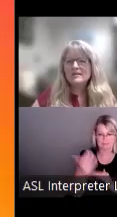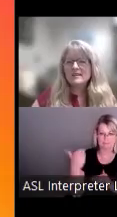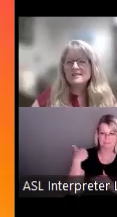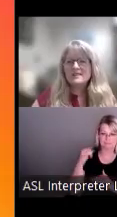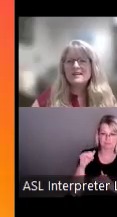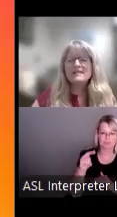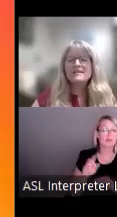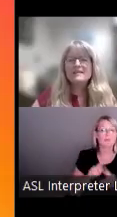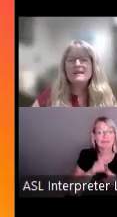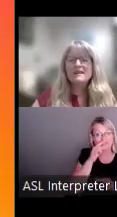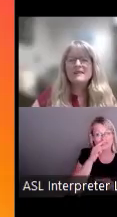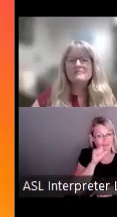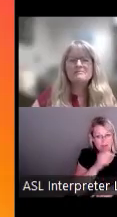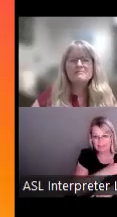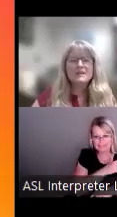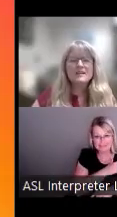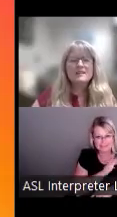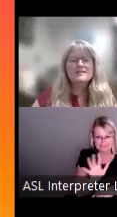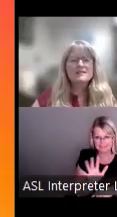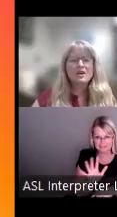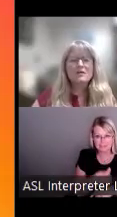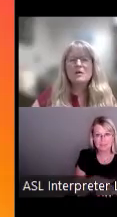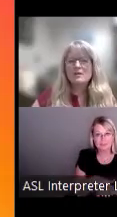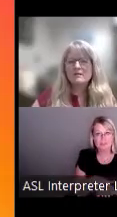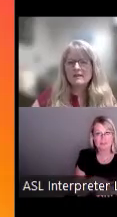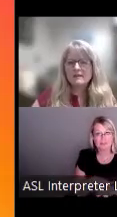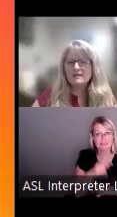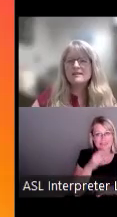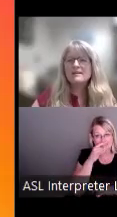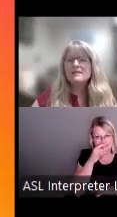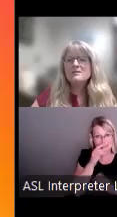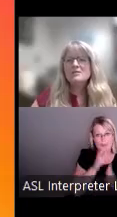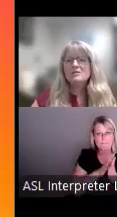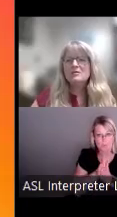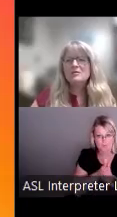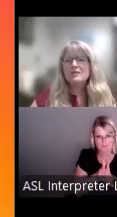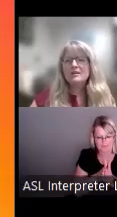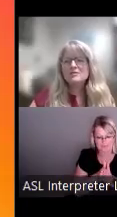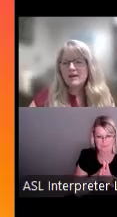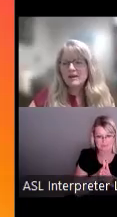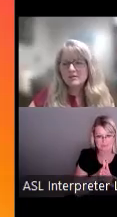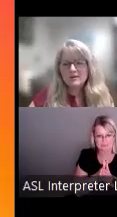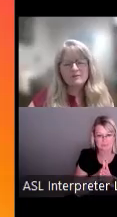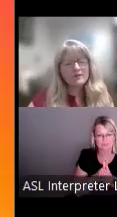aren't lazy. Kids are motivated to interact with their